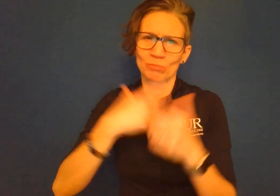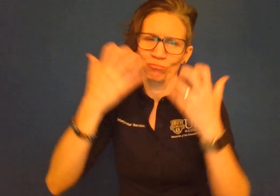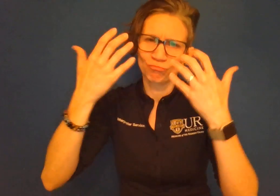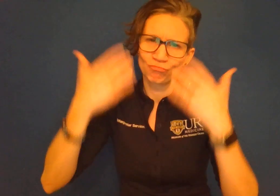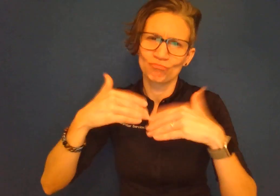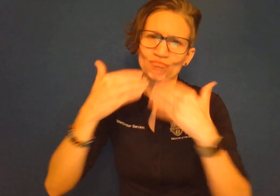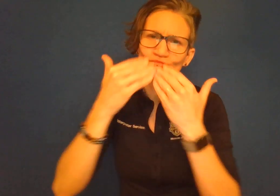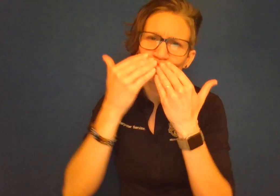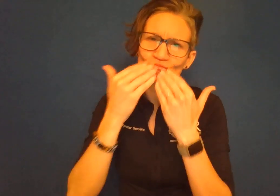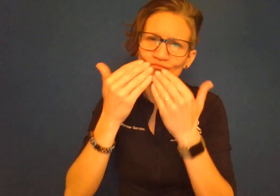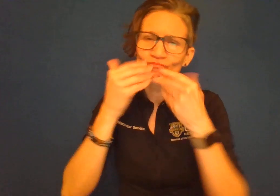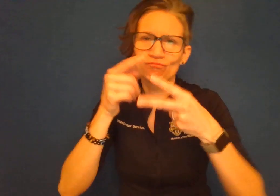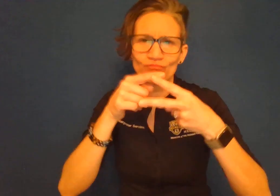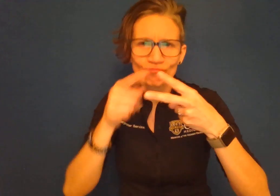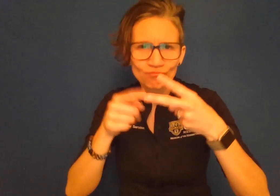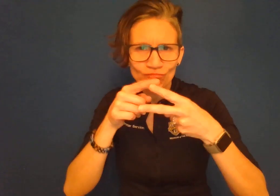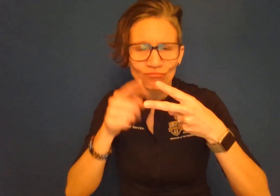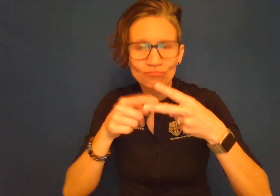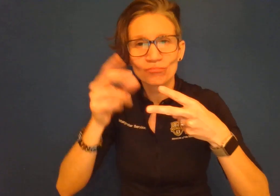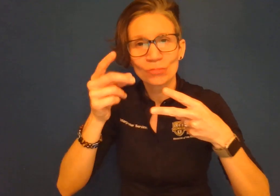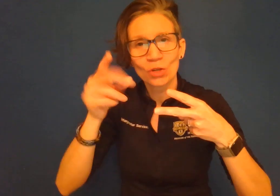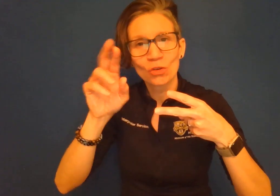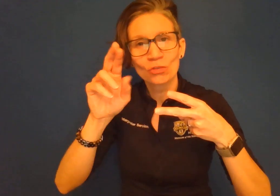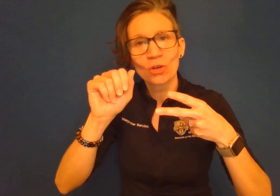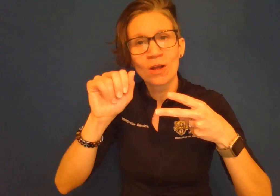First, we would like to extend our gratitude to two individuals: